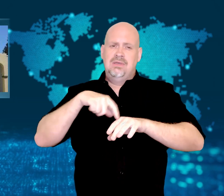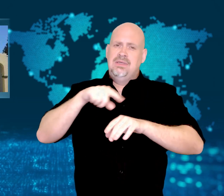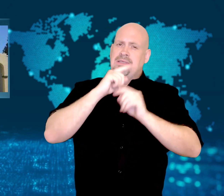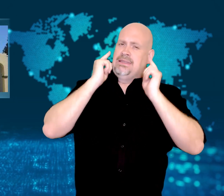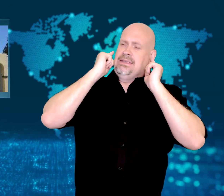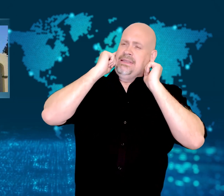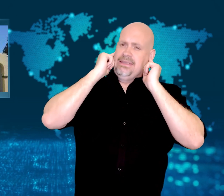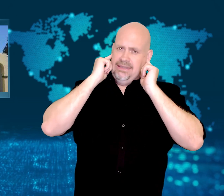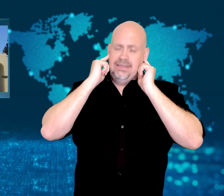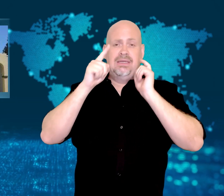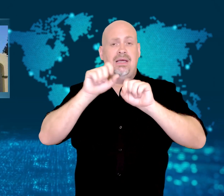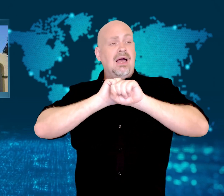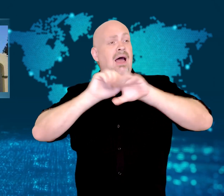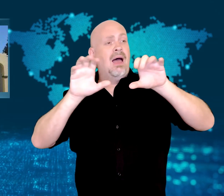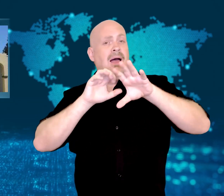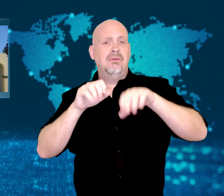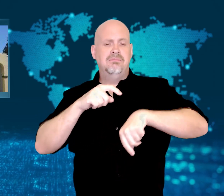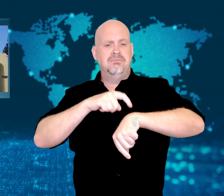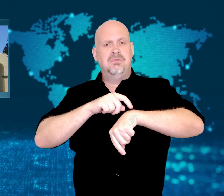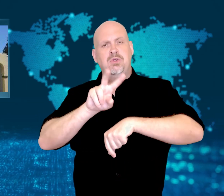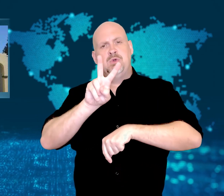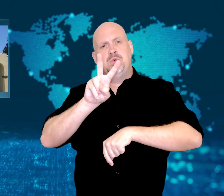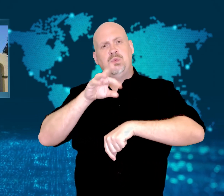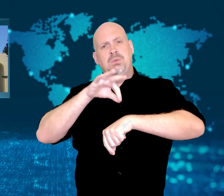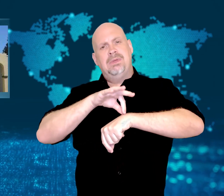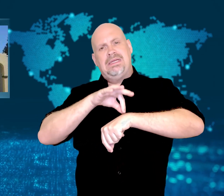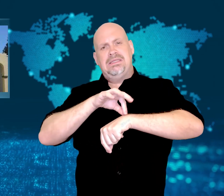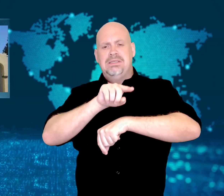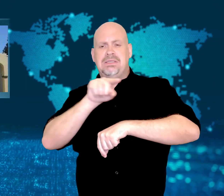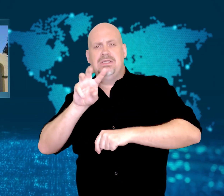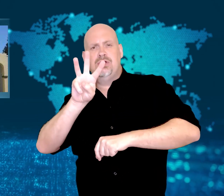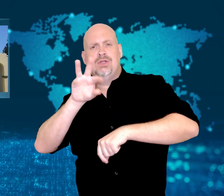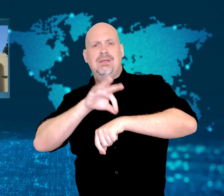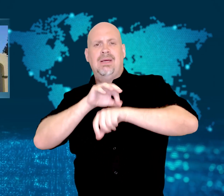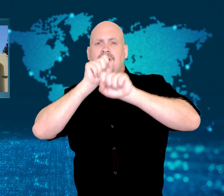early in the day.